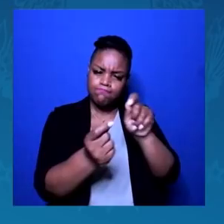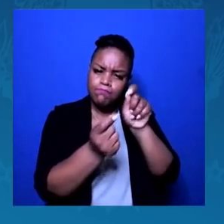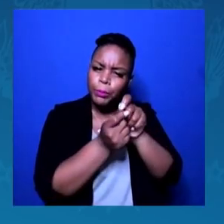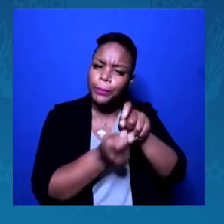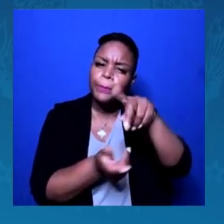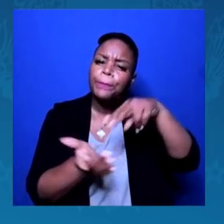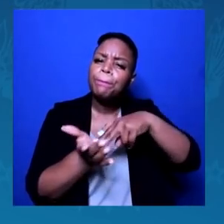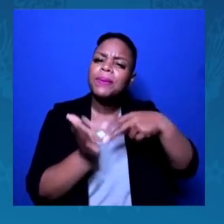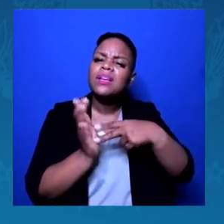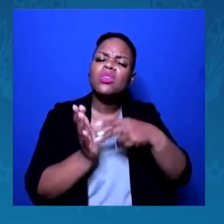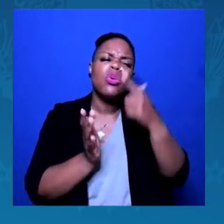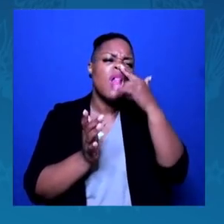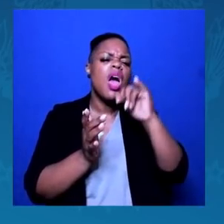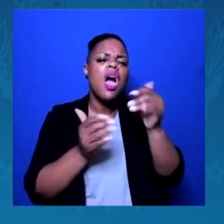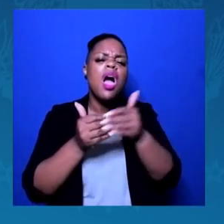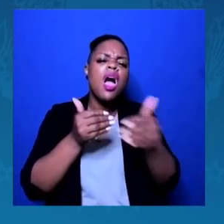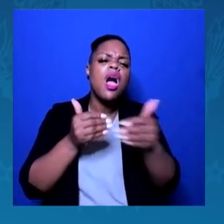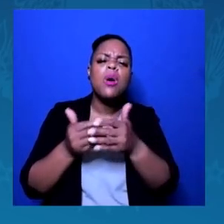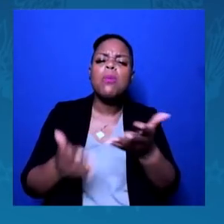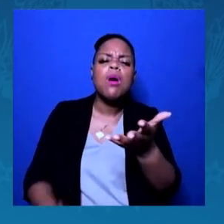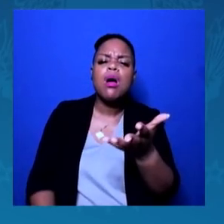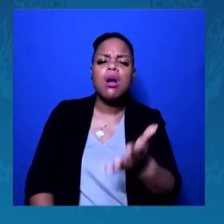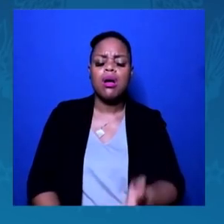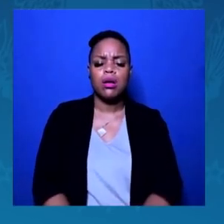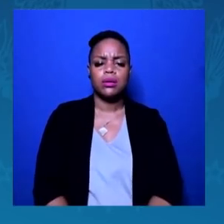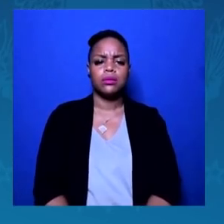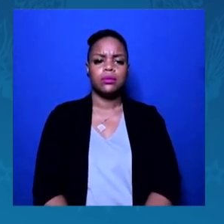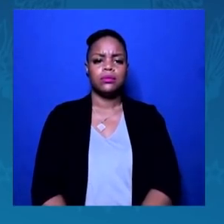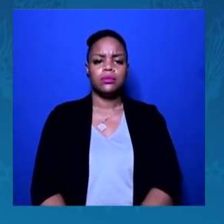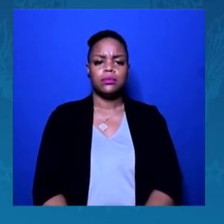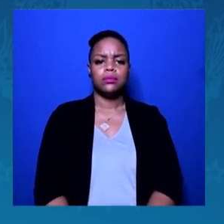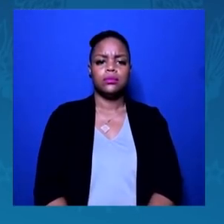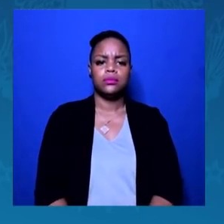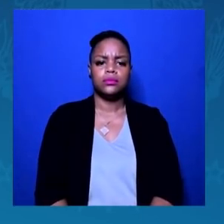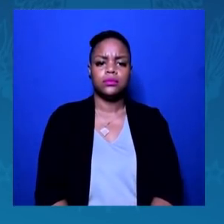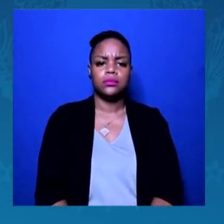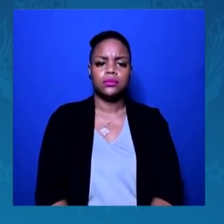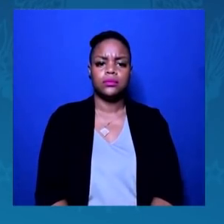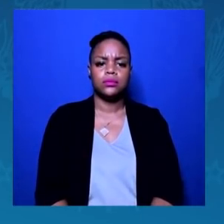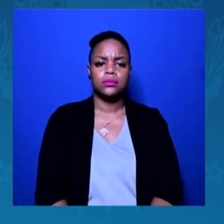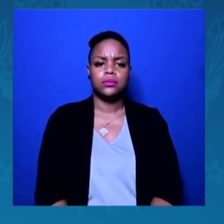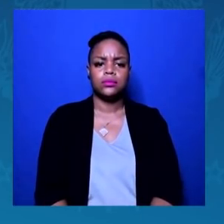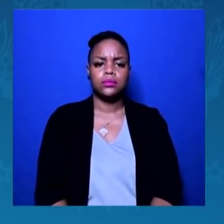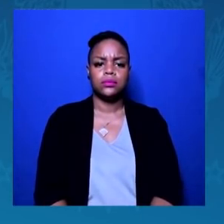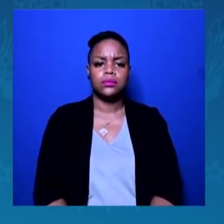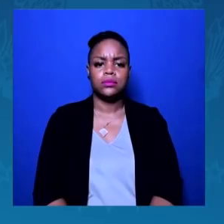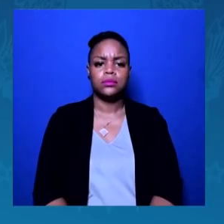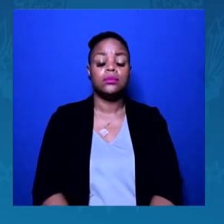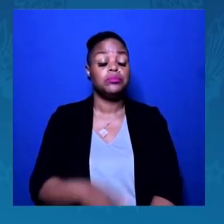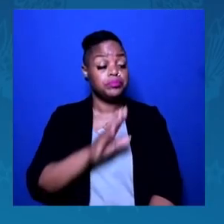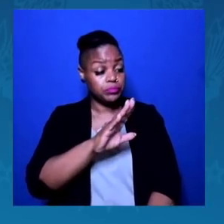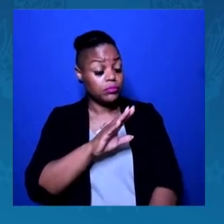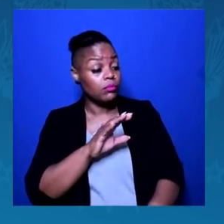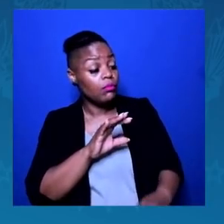The Vice President: So the relationship that we have with Vietnam is a relationship that really